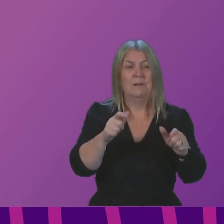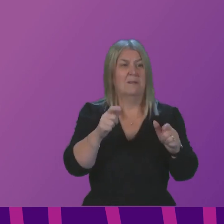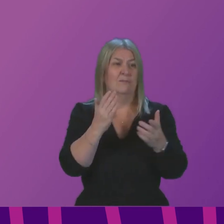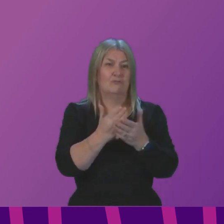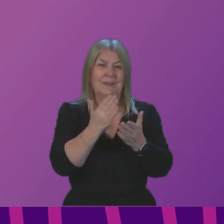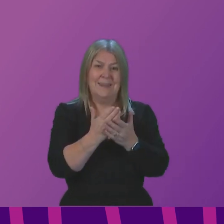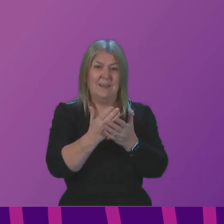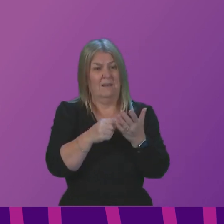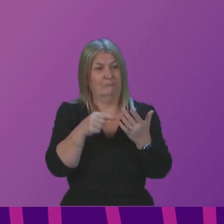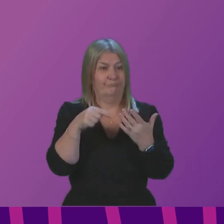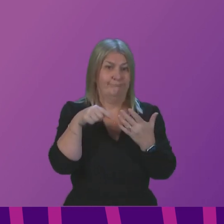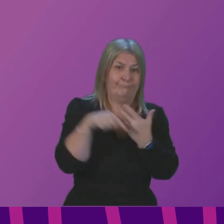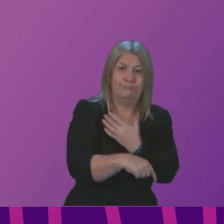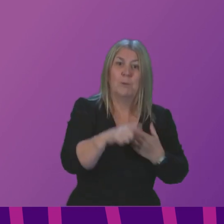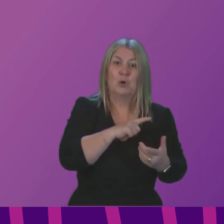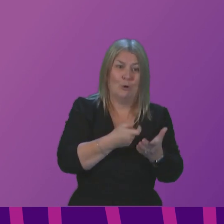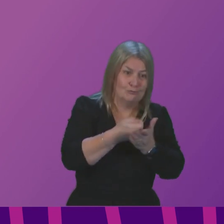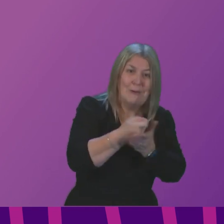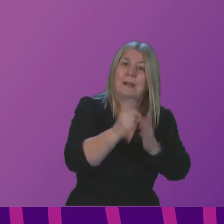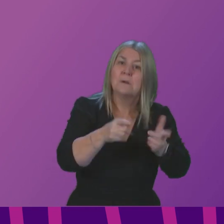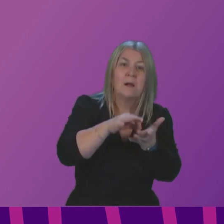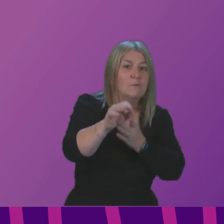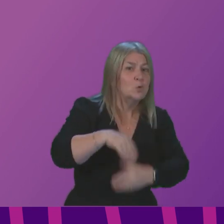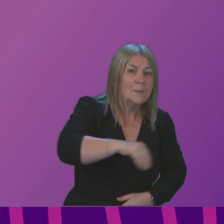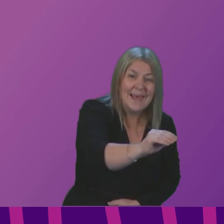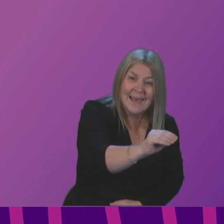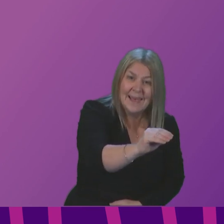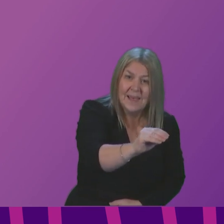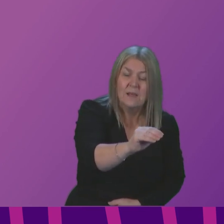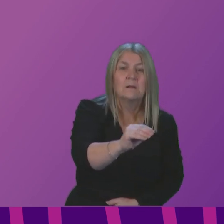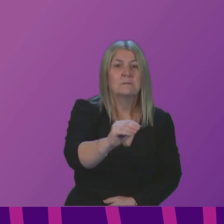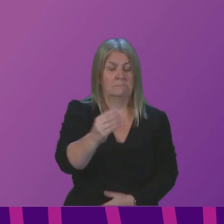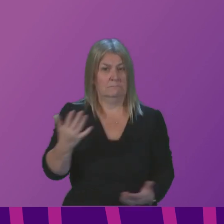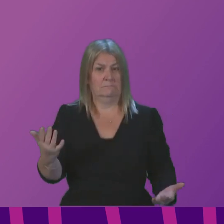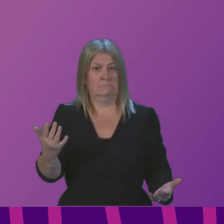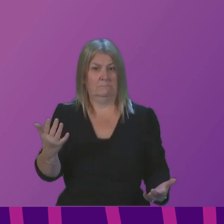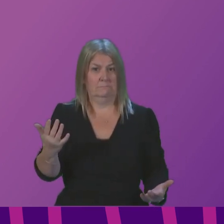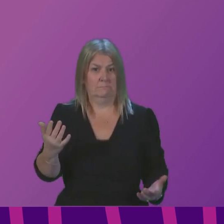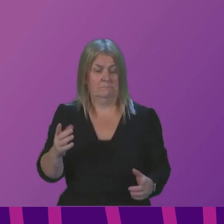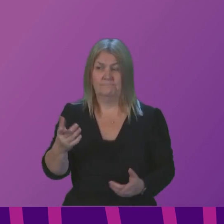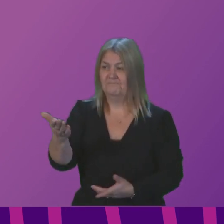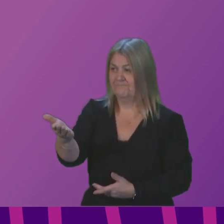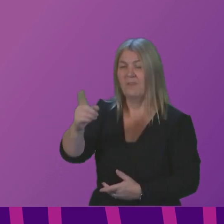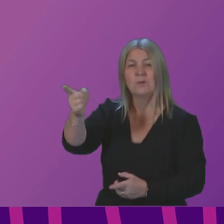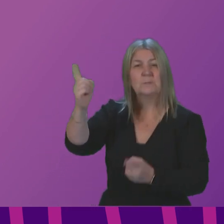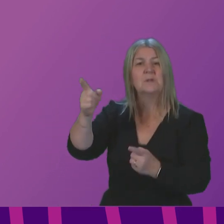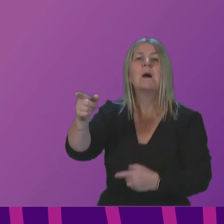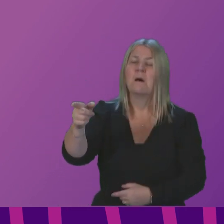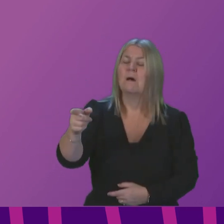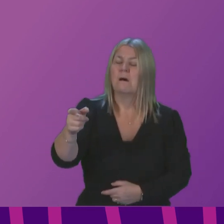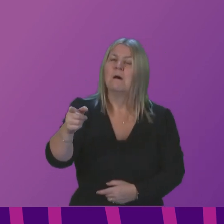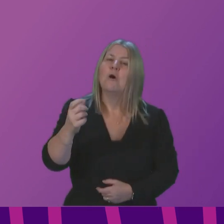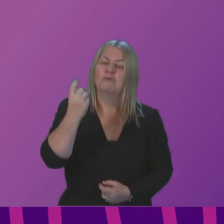We are very much aware that rising rent costs cause hardship for tenants. Although that